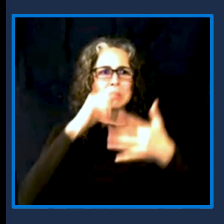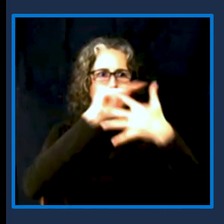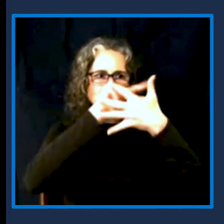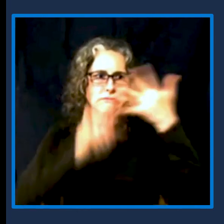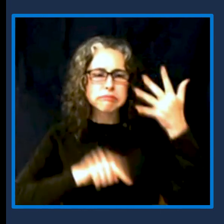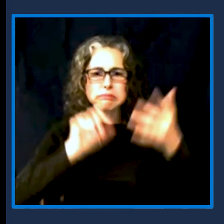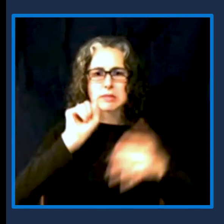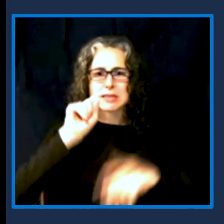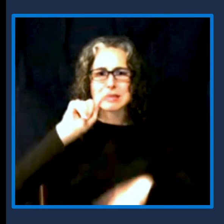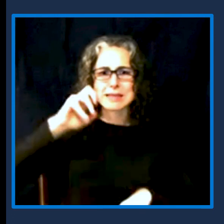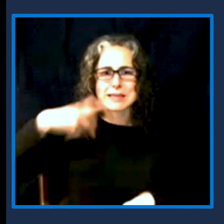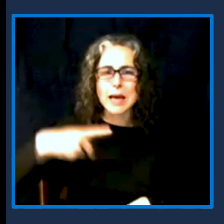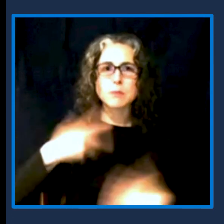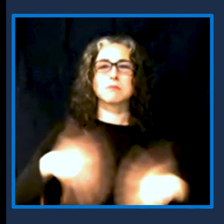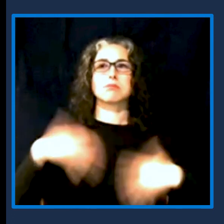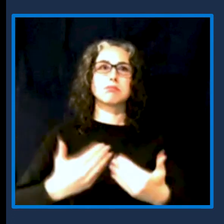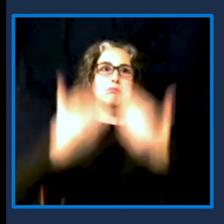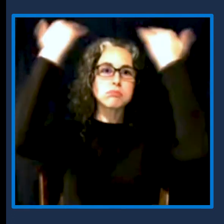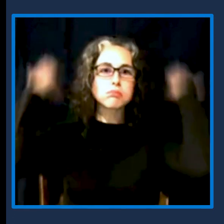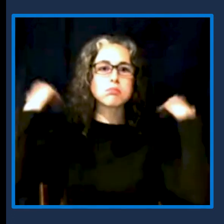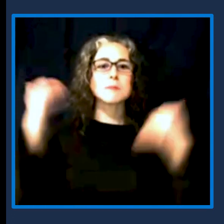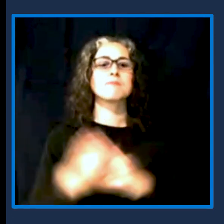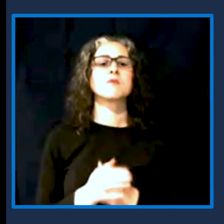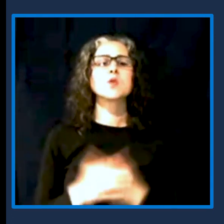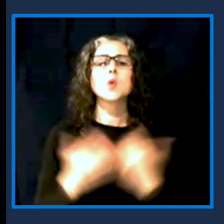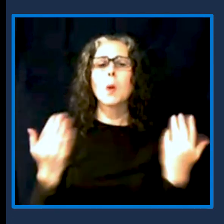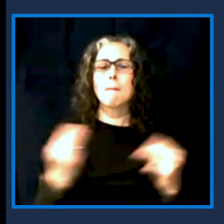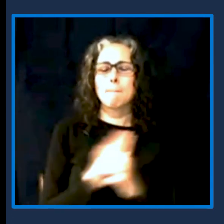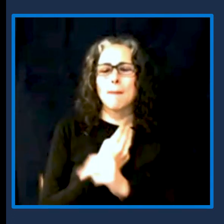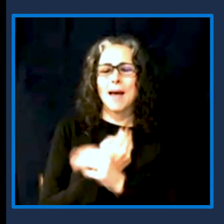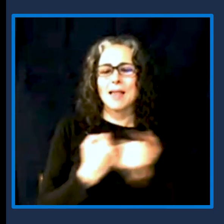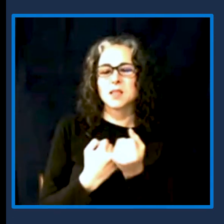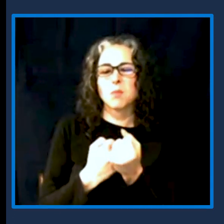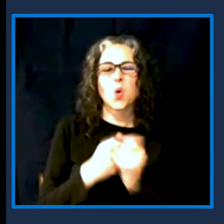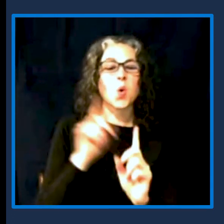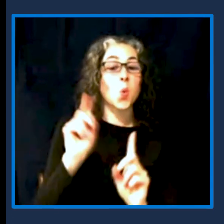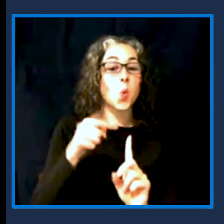at are some math support tools found within onenote and again we're supporting those udl